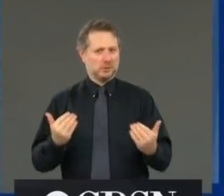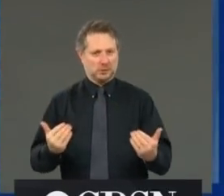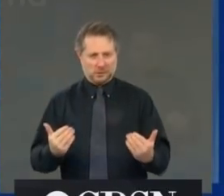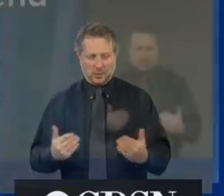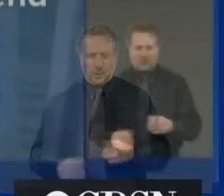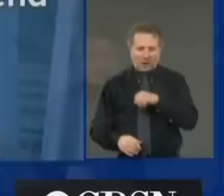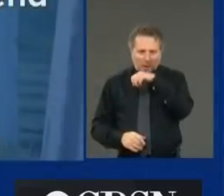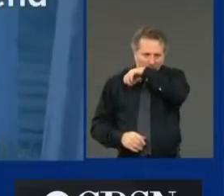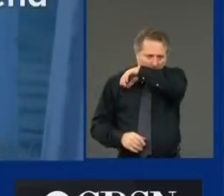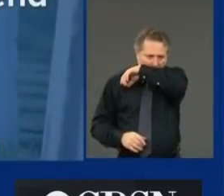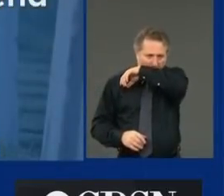THE CORONAVIRUS.